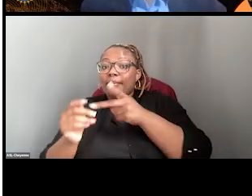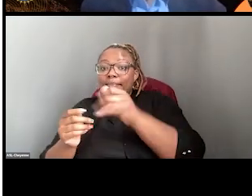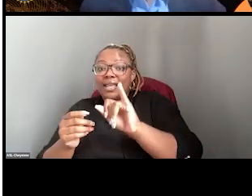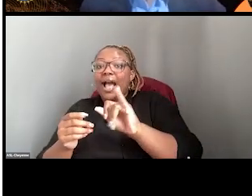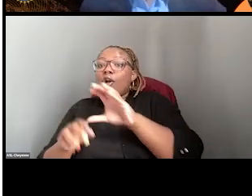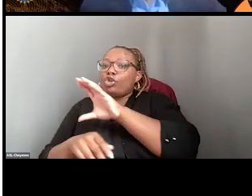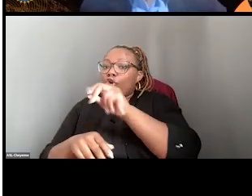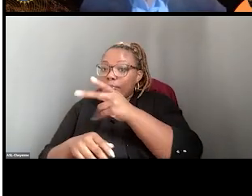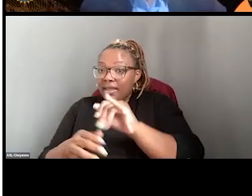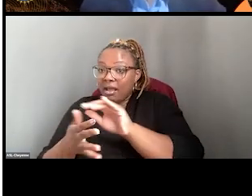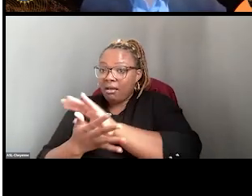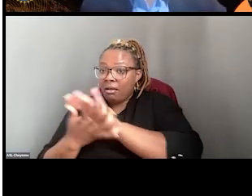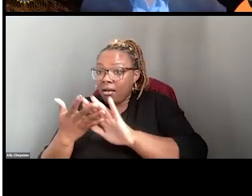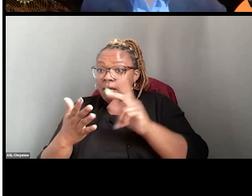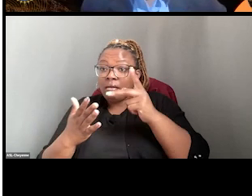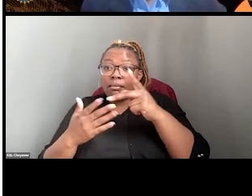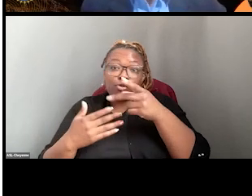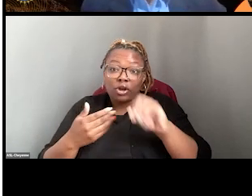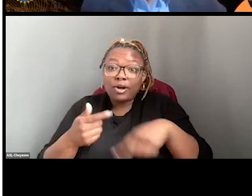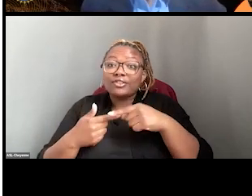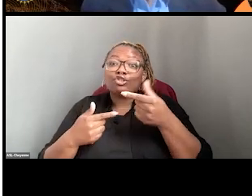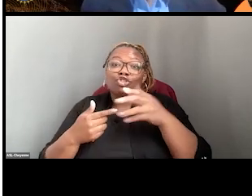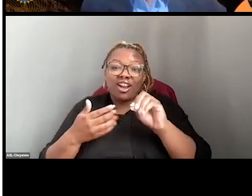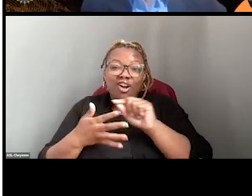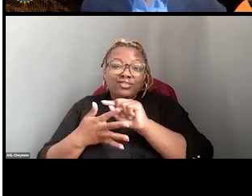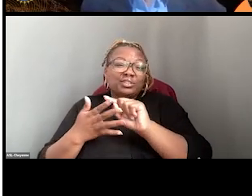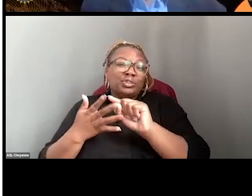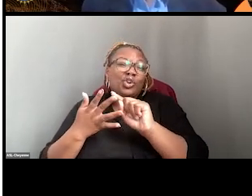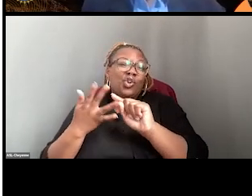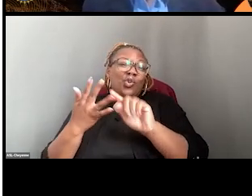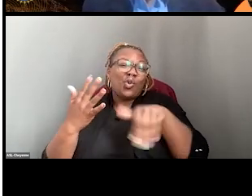the grants officers, the accountants, the financial accountants.